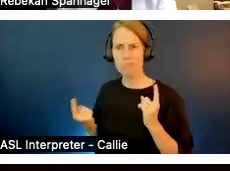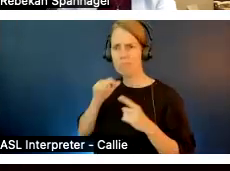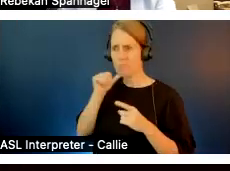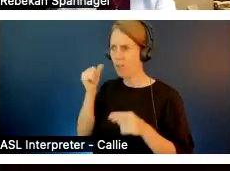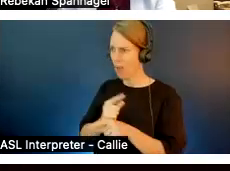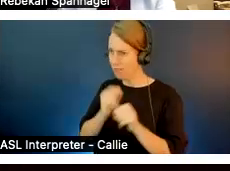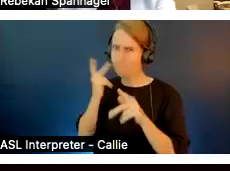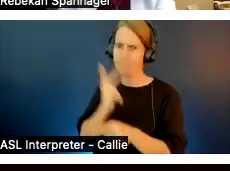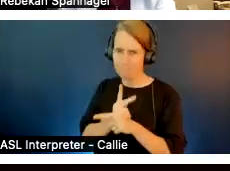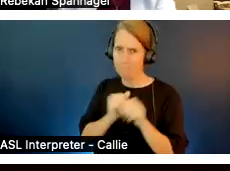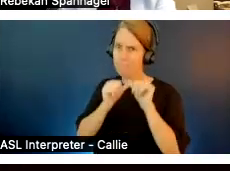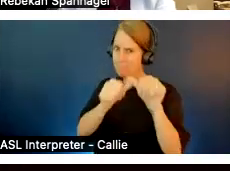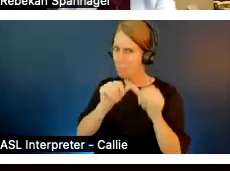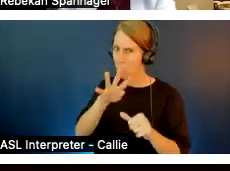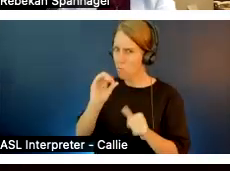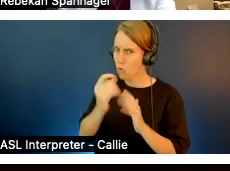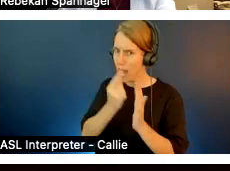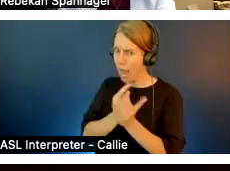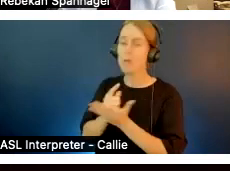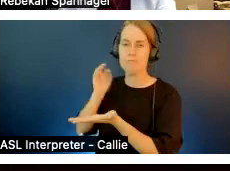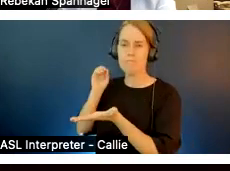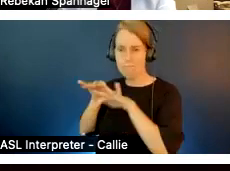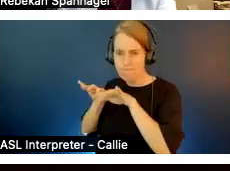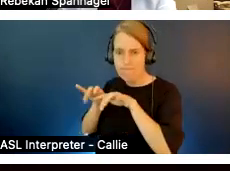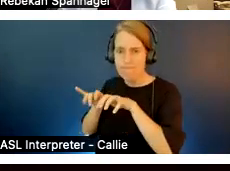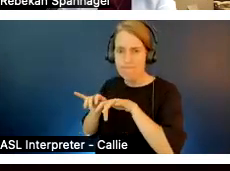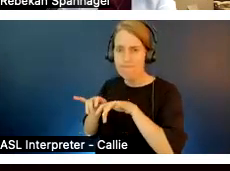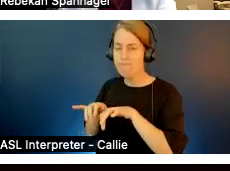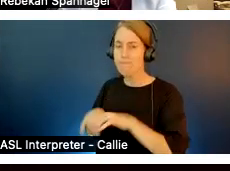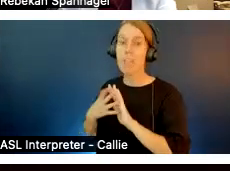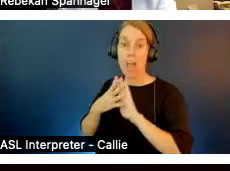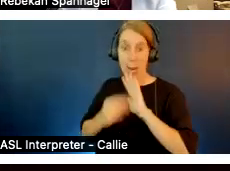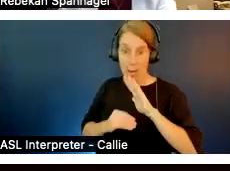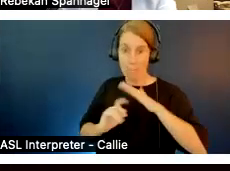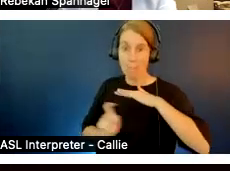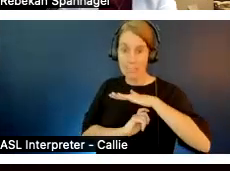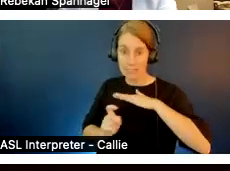of the information that you believe shows the medical necessity for your service